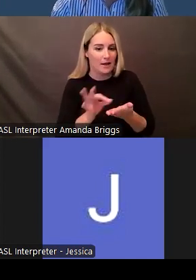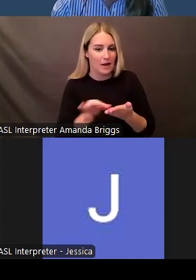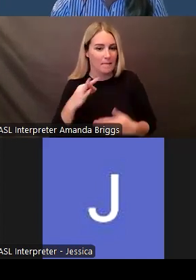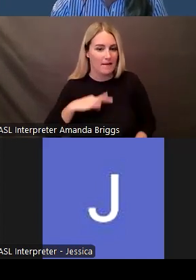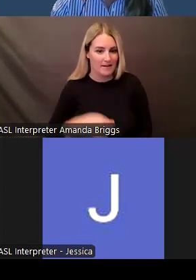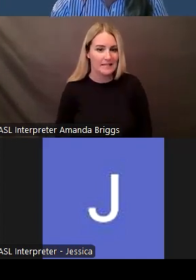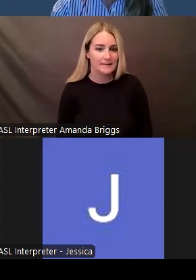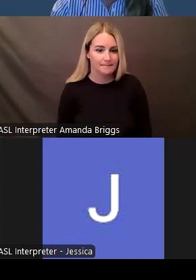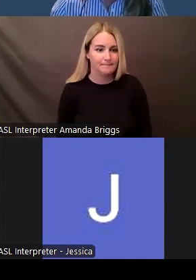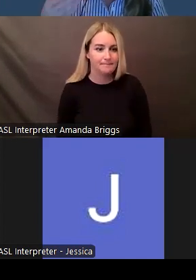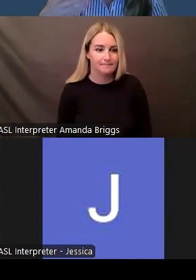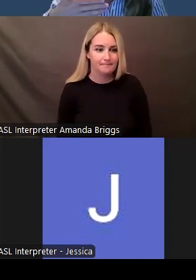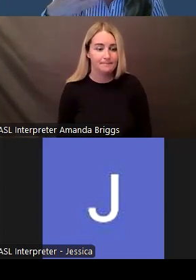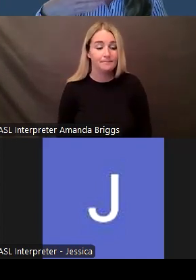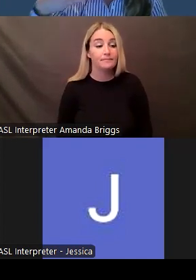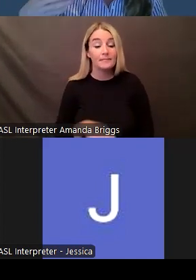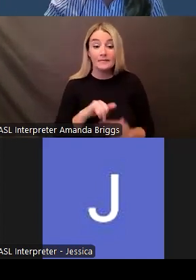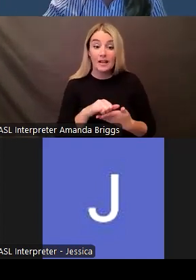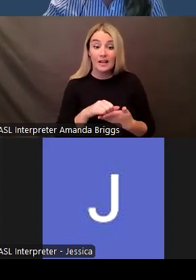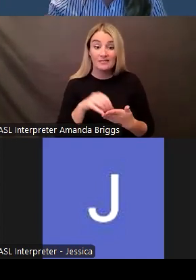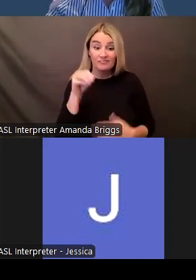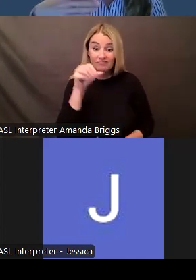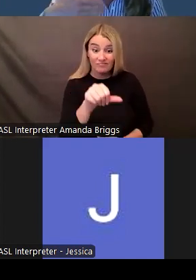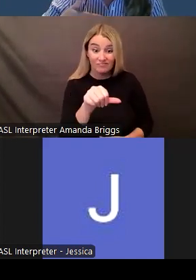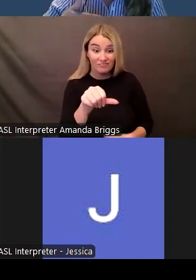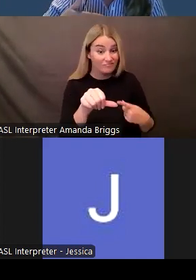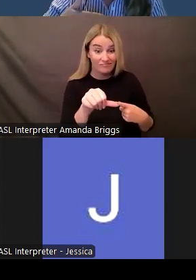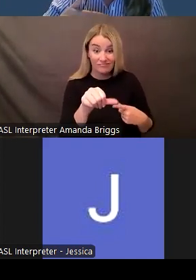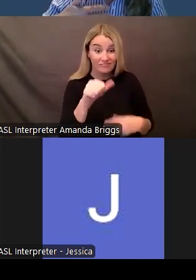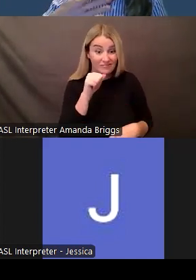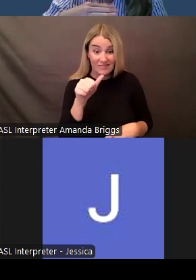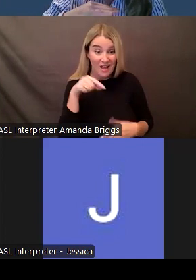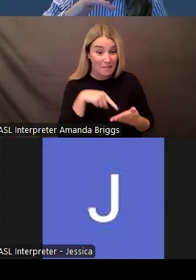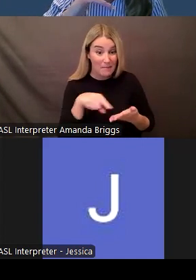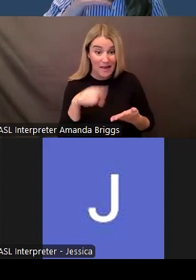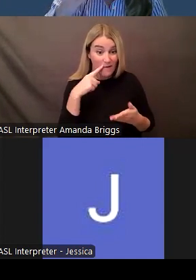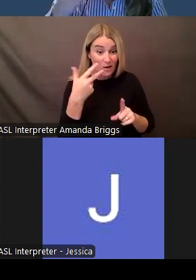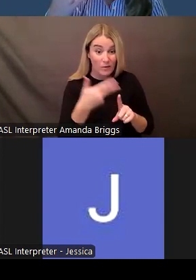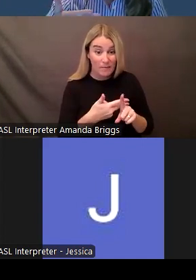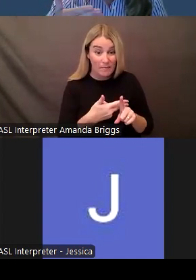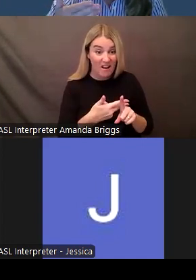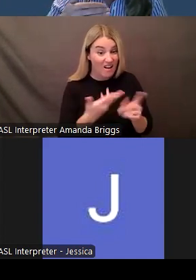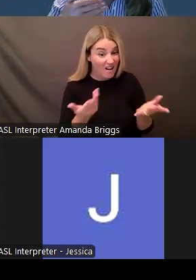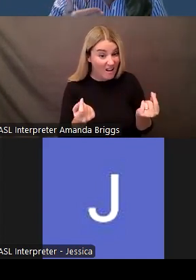And then if that premium is not paid for three months, the individual will lose